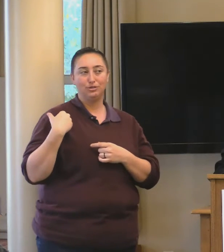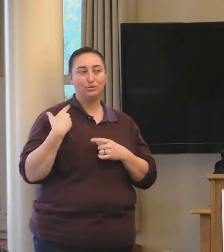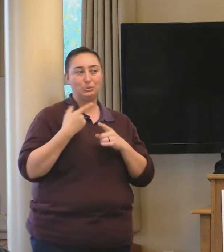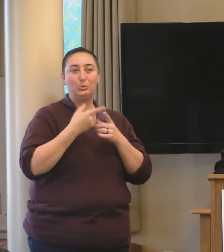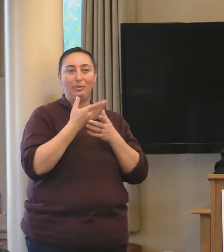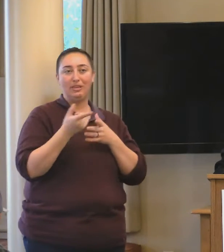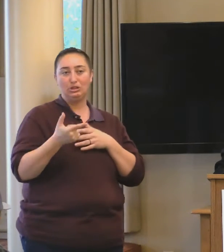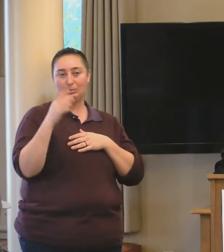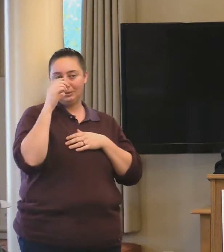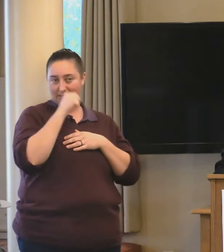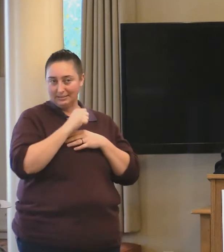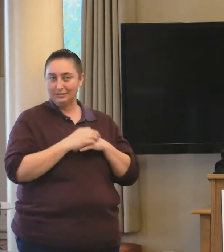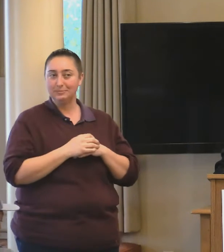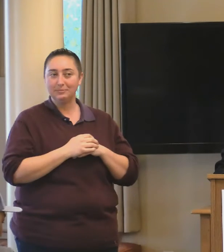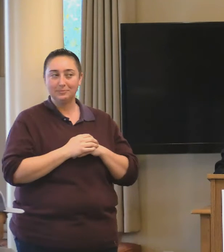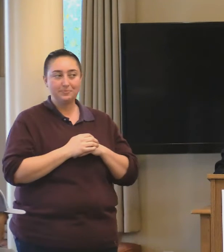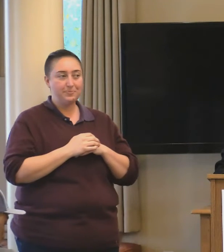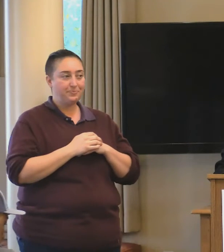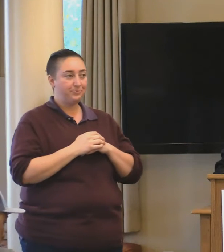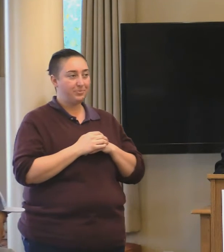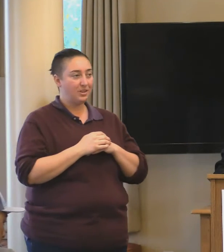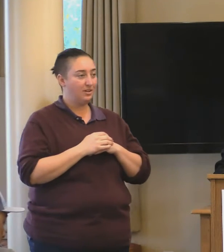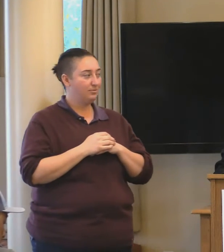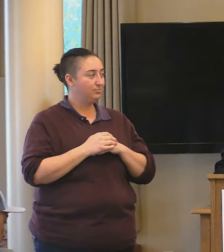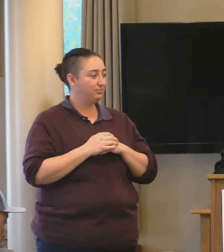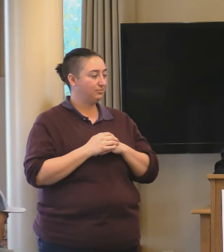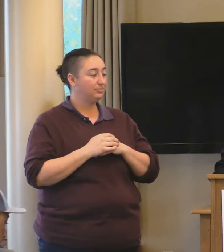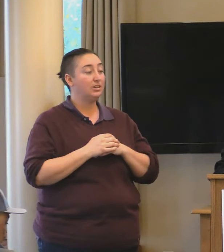her children have carried to alert her to the things that she misses.